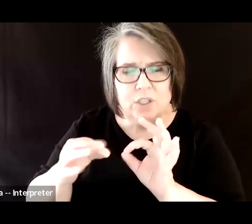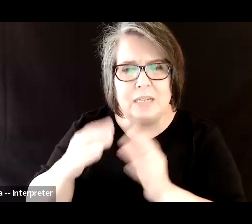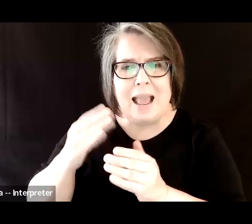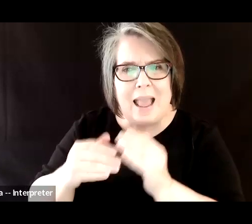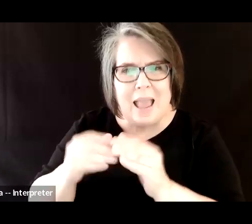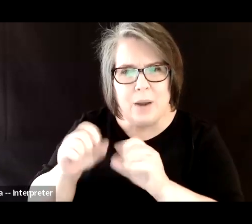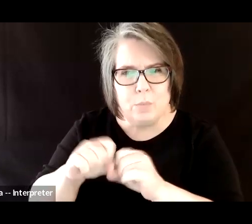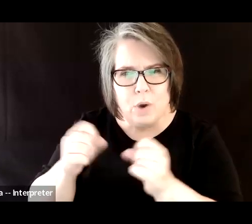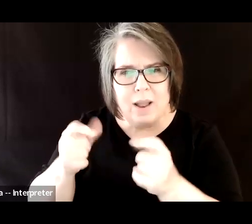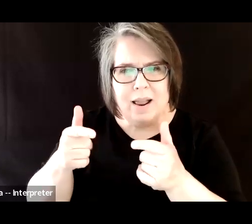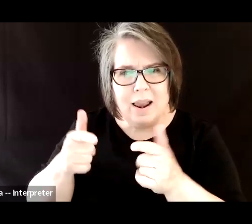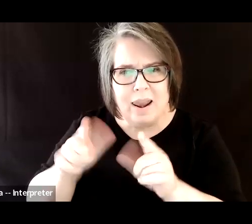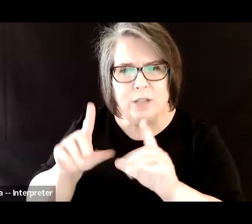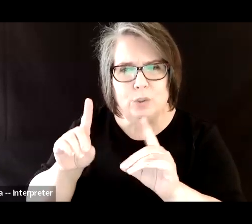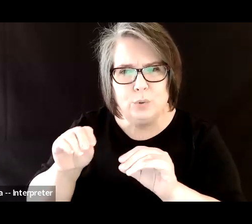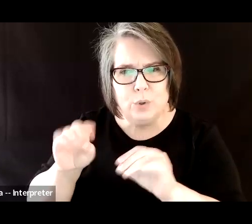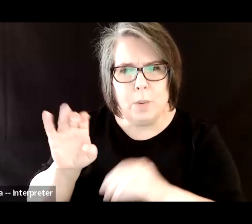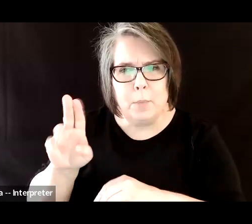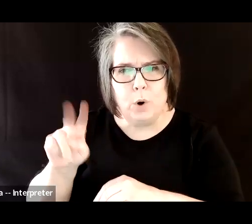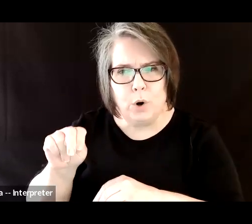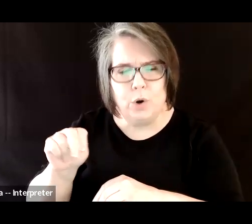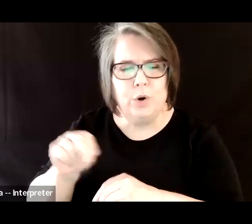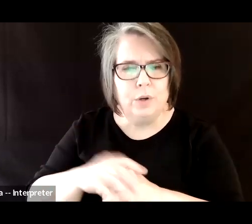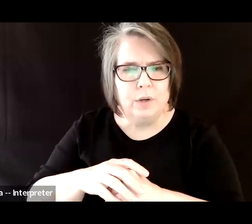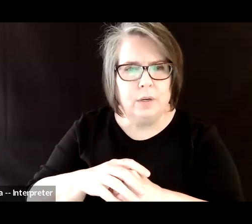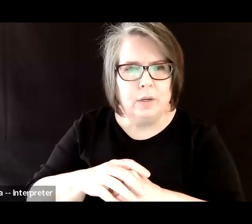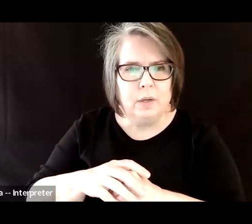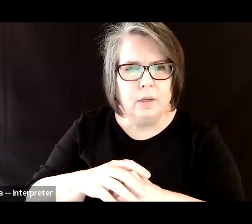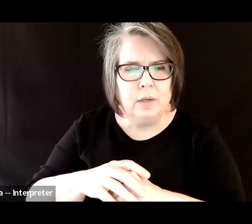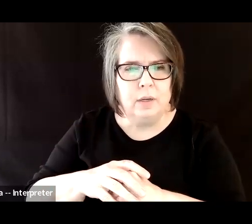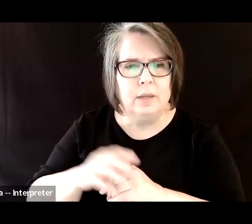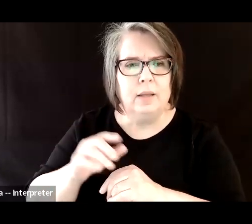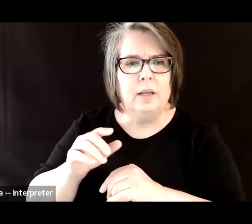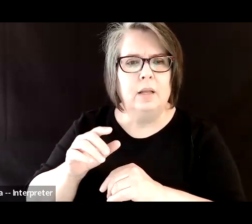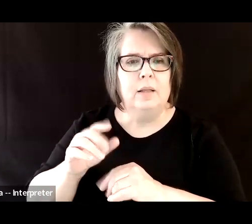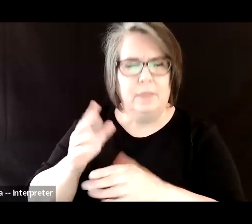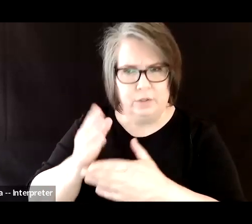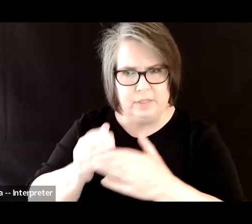then you take the video and burn it to DVD. Another that allows you to burn it in captions.